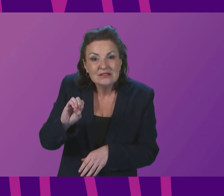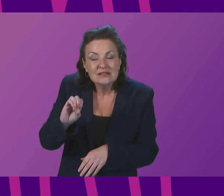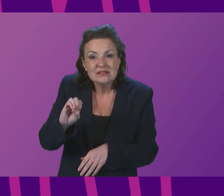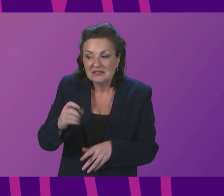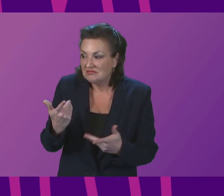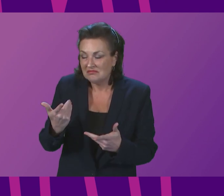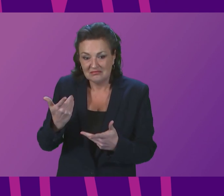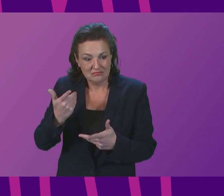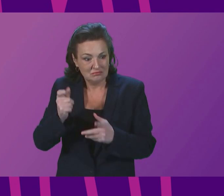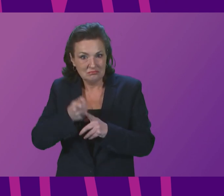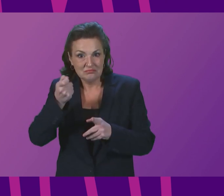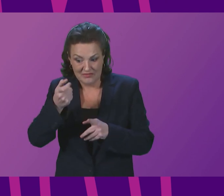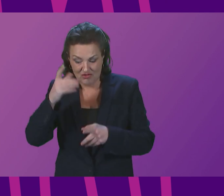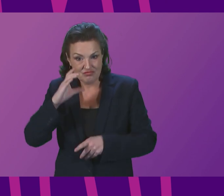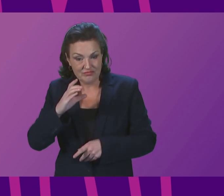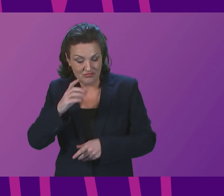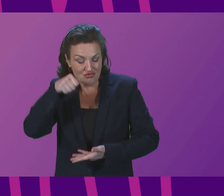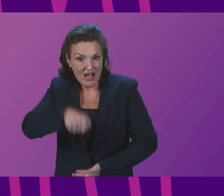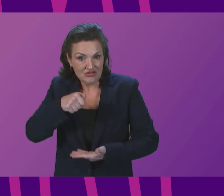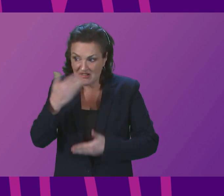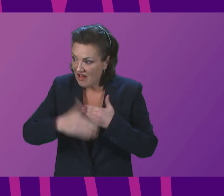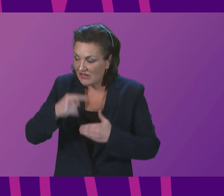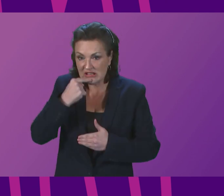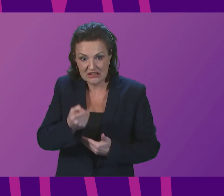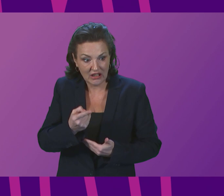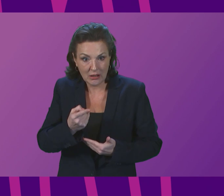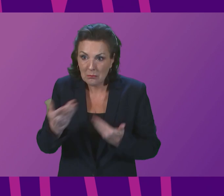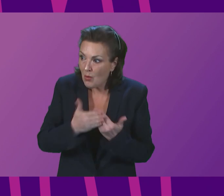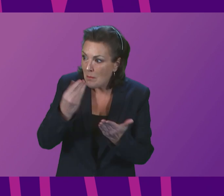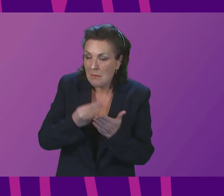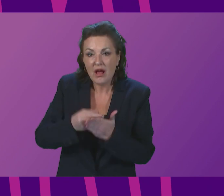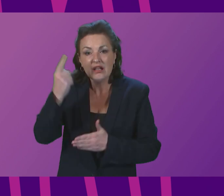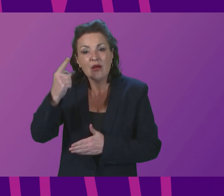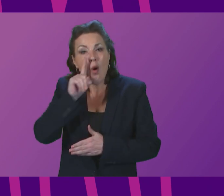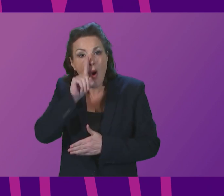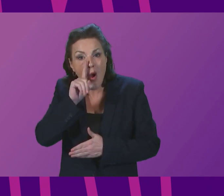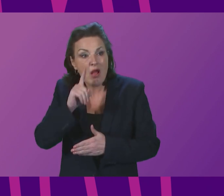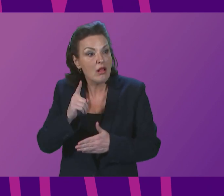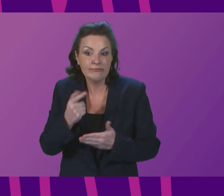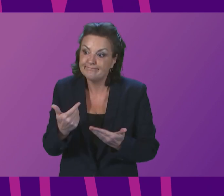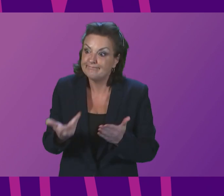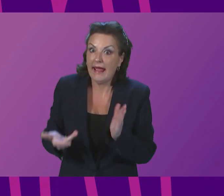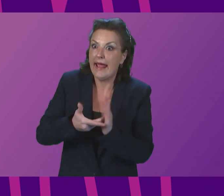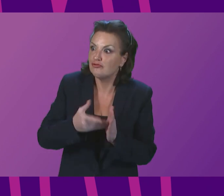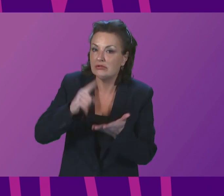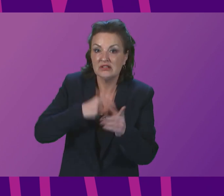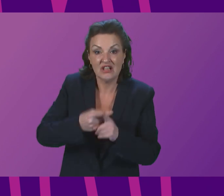He failed to introduce a windfall tax, he failed to put more money in people’s pockets and he raised the tax burden on millions of families across the United Kingdom.